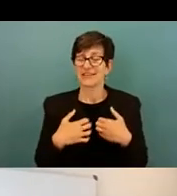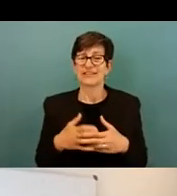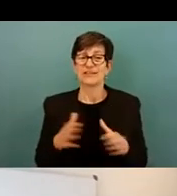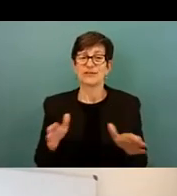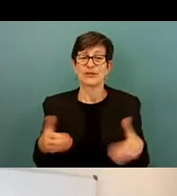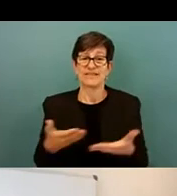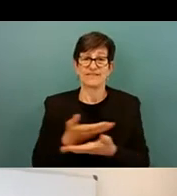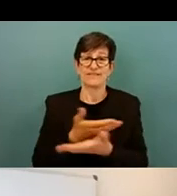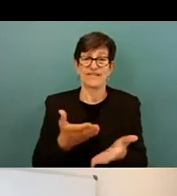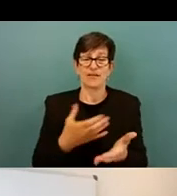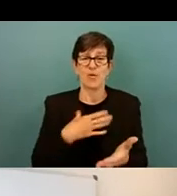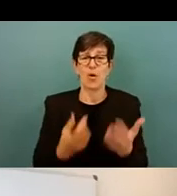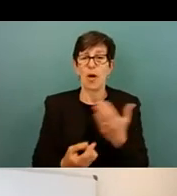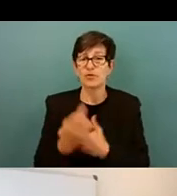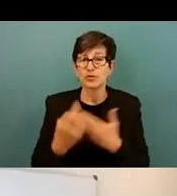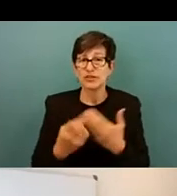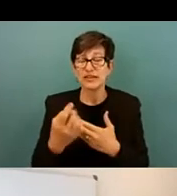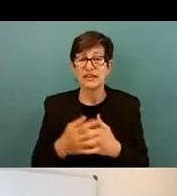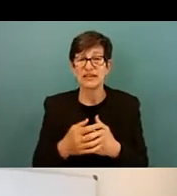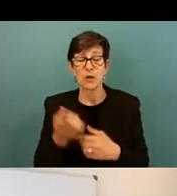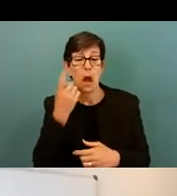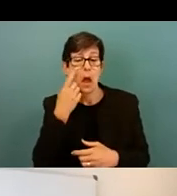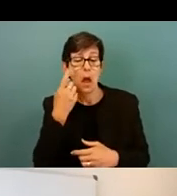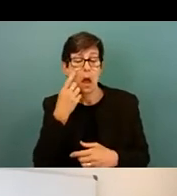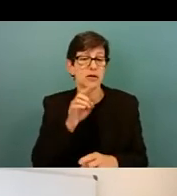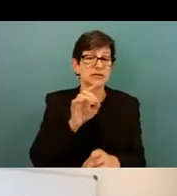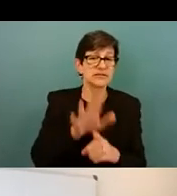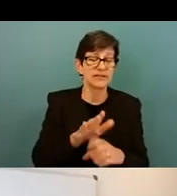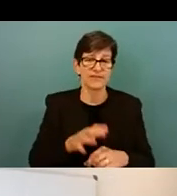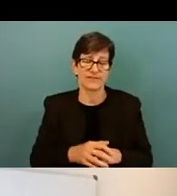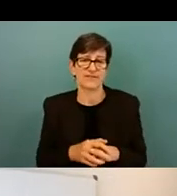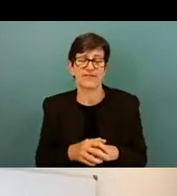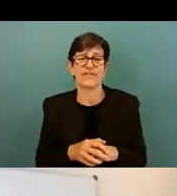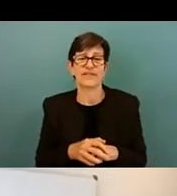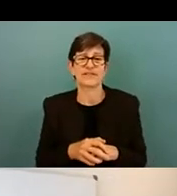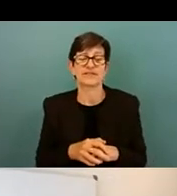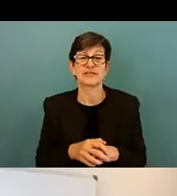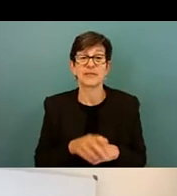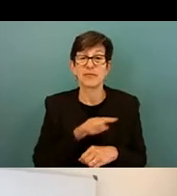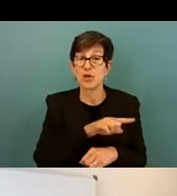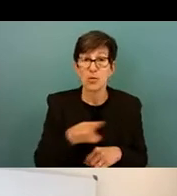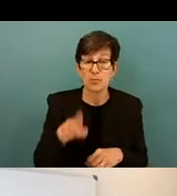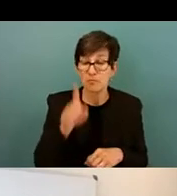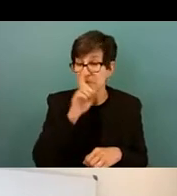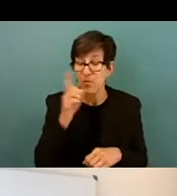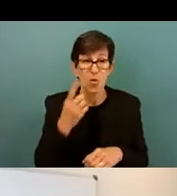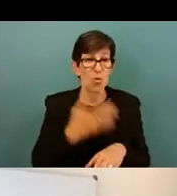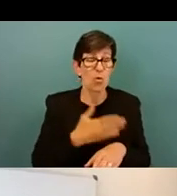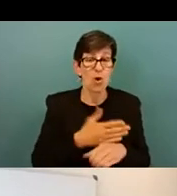tools in the hands of the people who are working in community organizations, in local and state